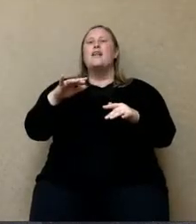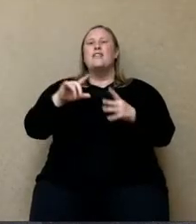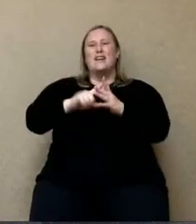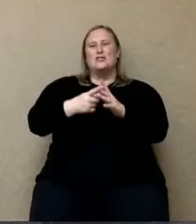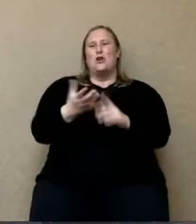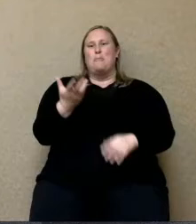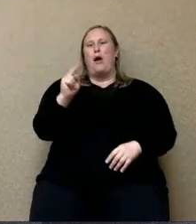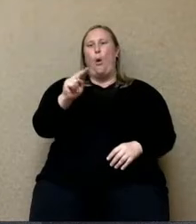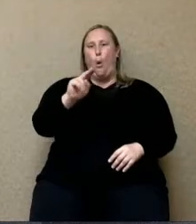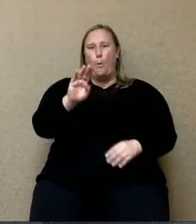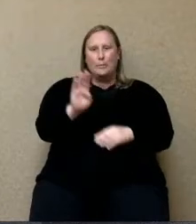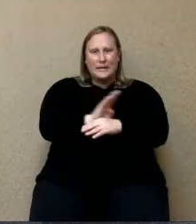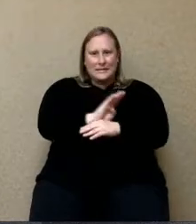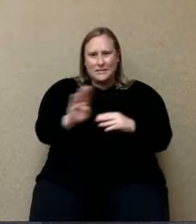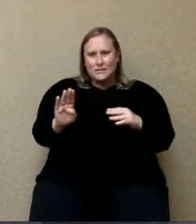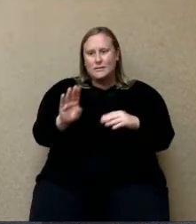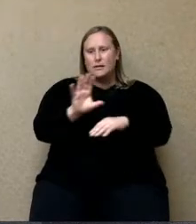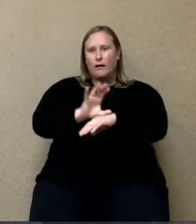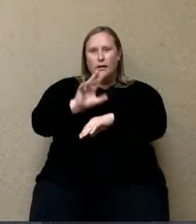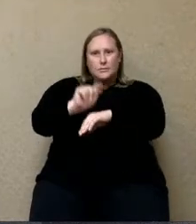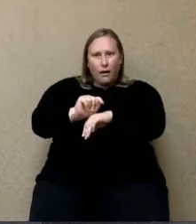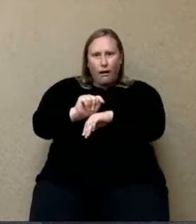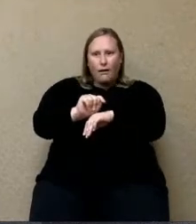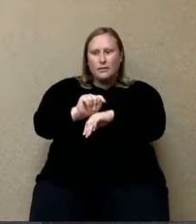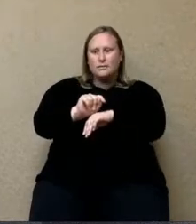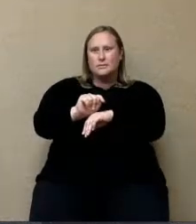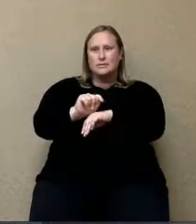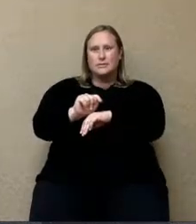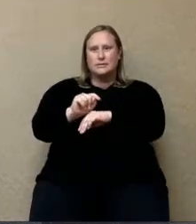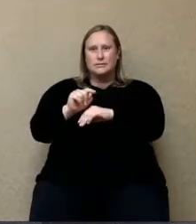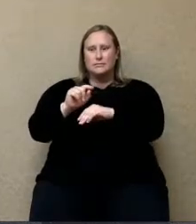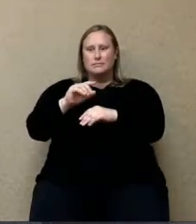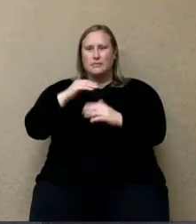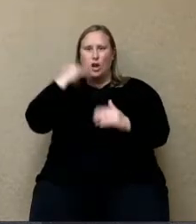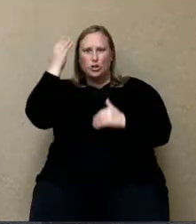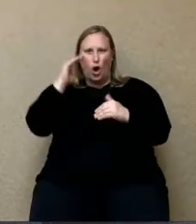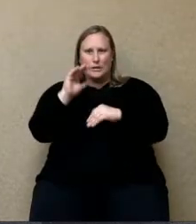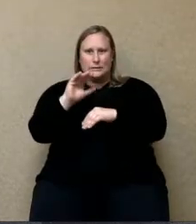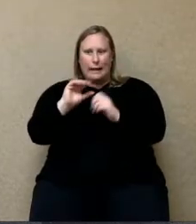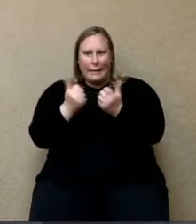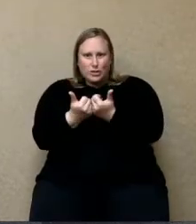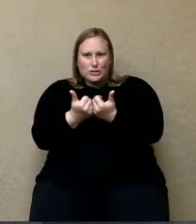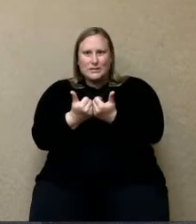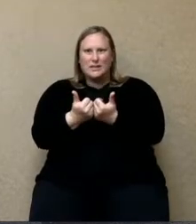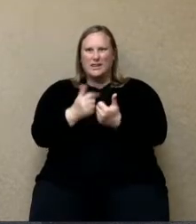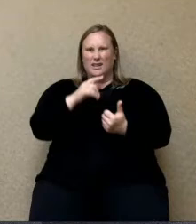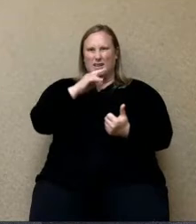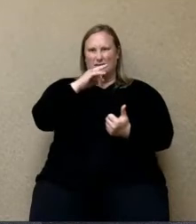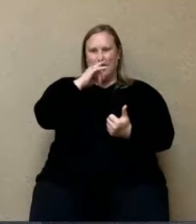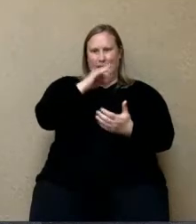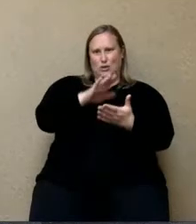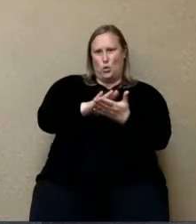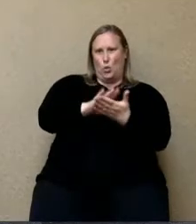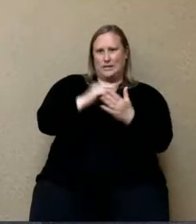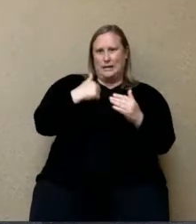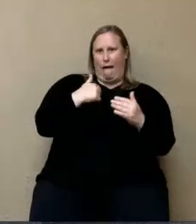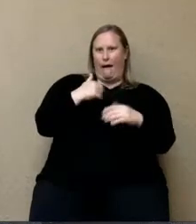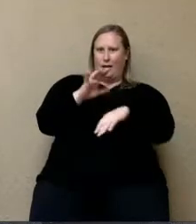consult, present, and then still consult with the adult agency, Neumann. So, I do have my own business.